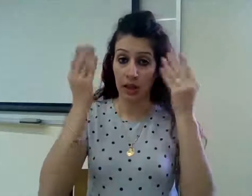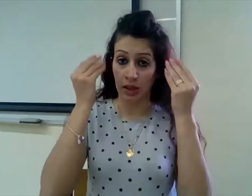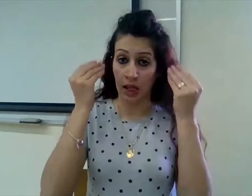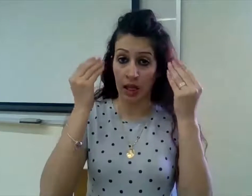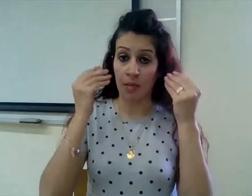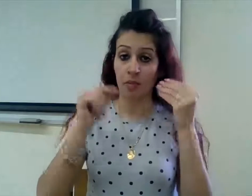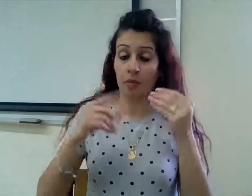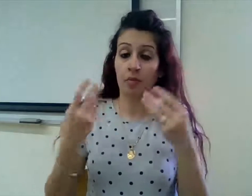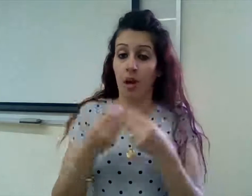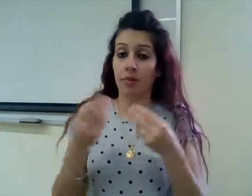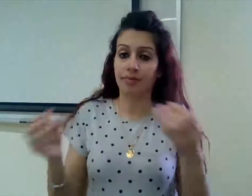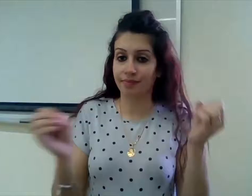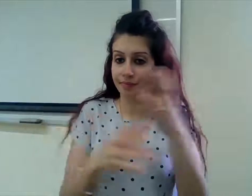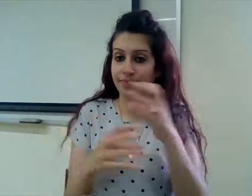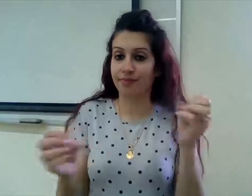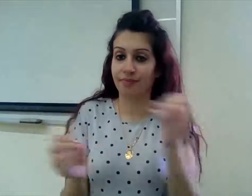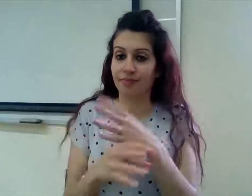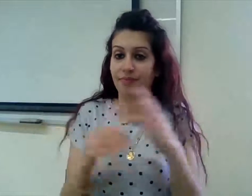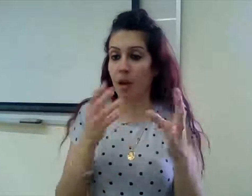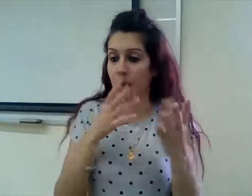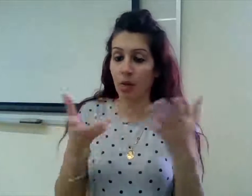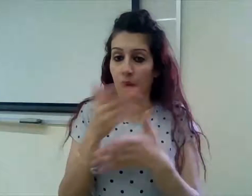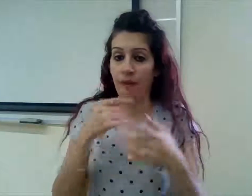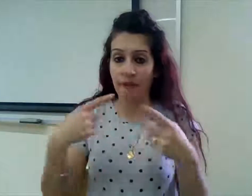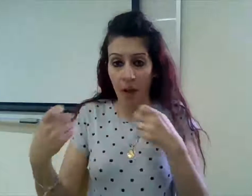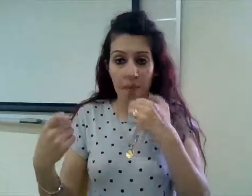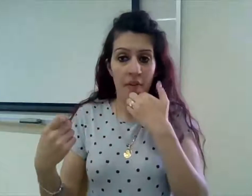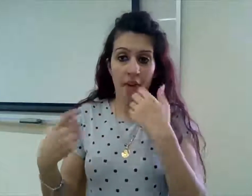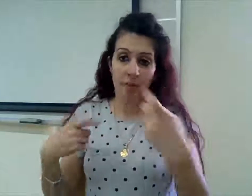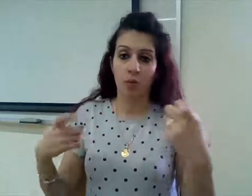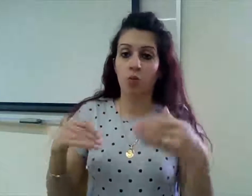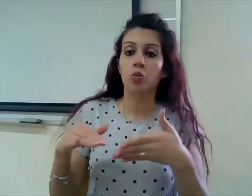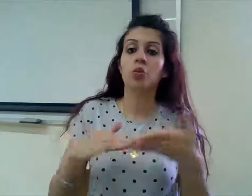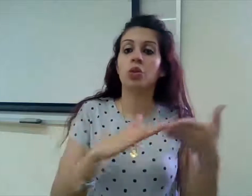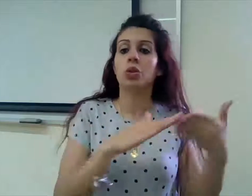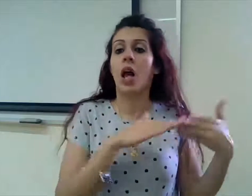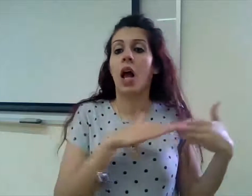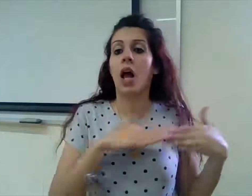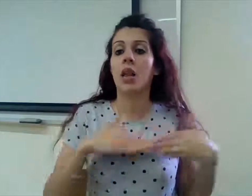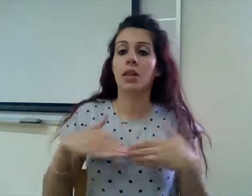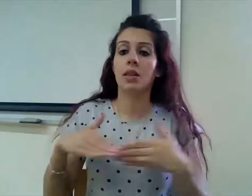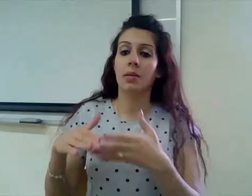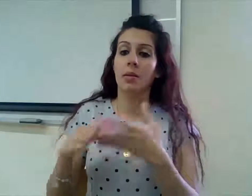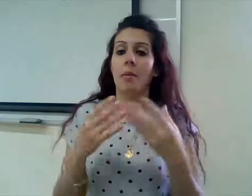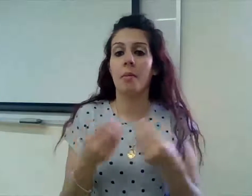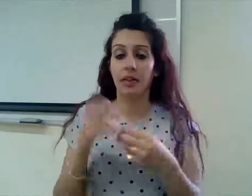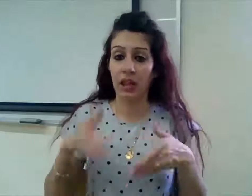yes thank you for sharing your answer and your answers